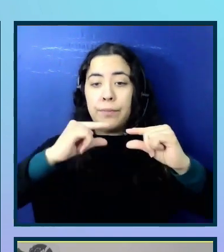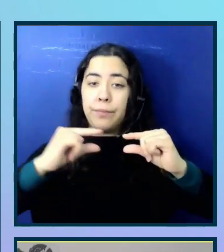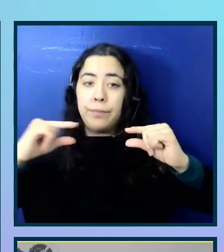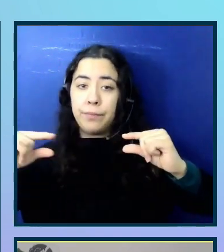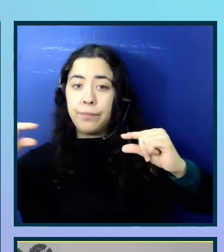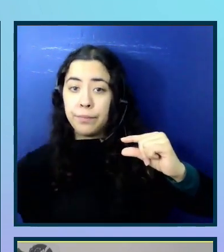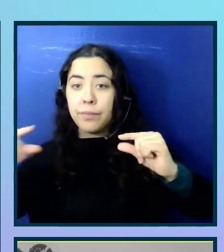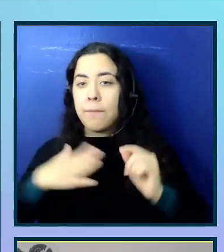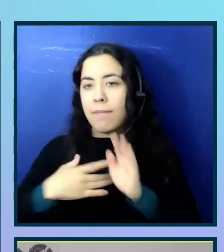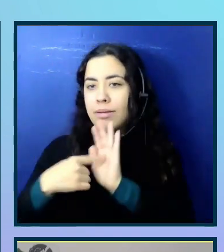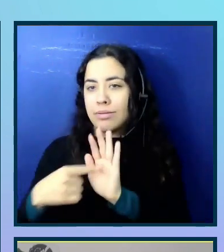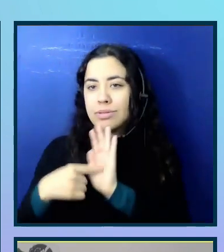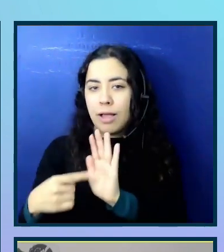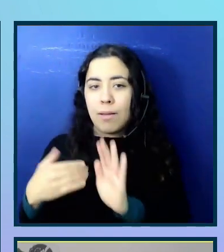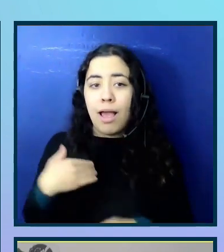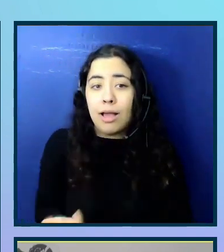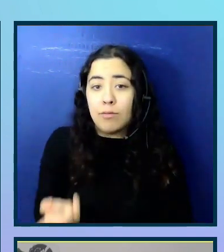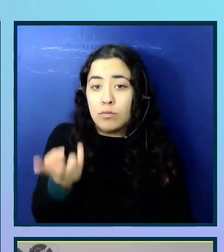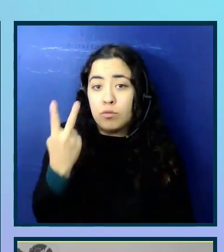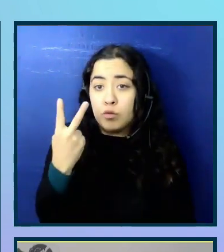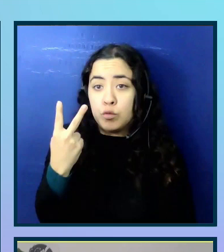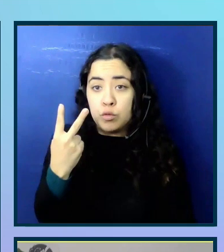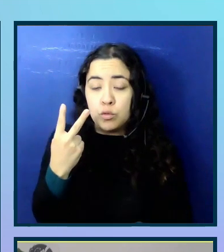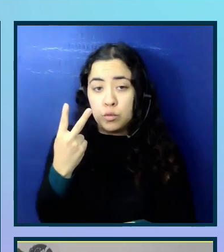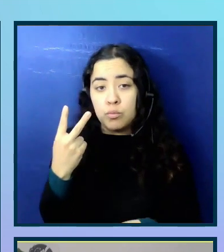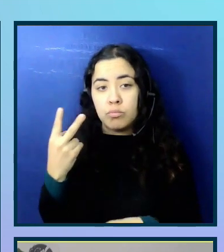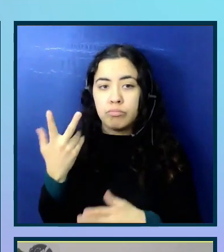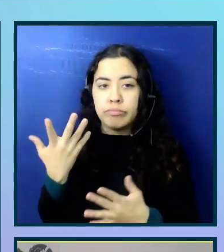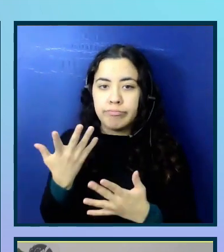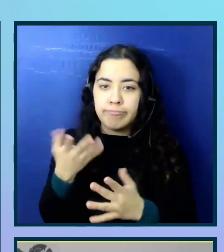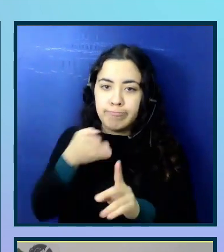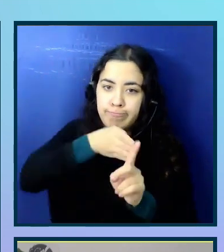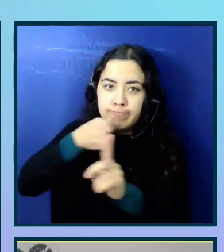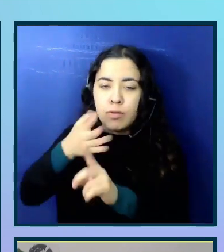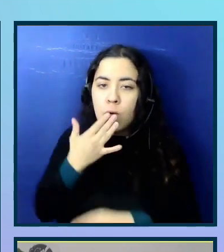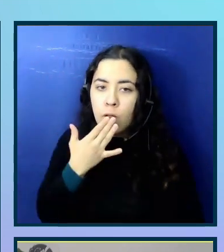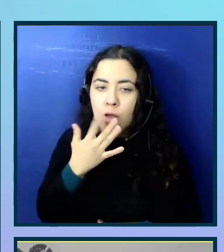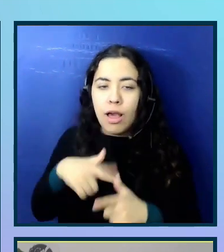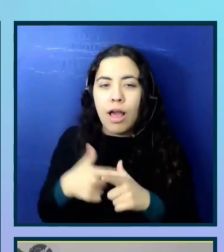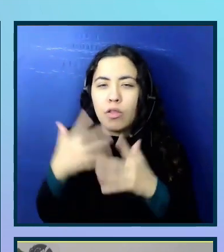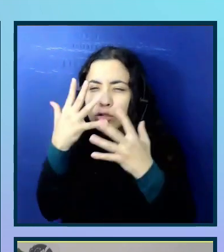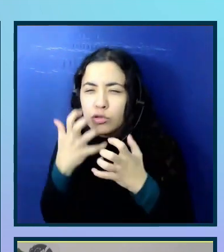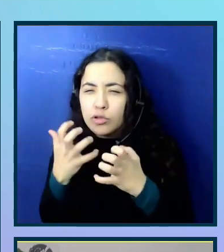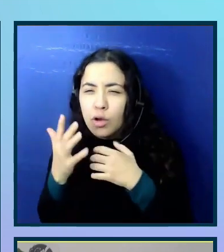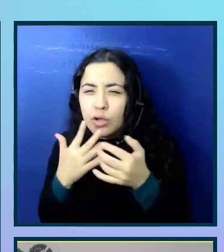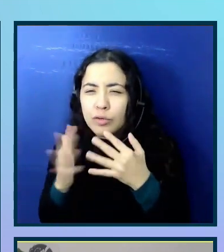I have two primary colors, then I have my dark grays and light grays. And for each and one of those,